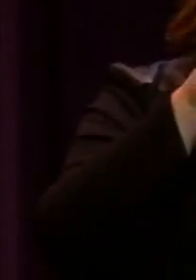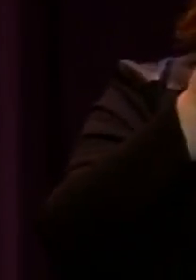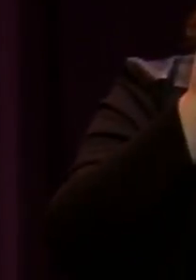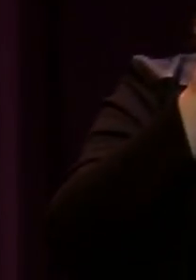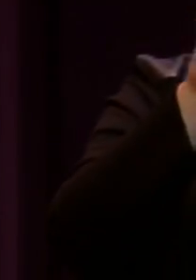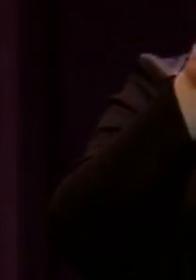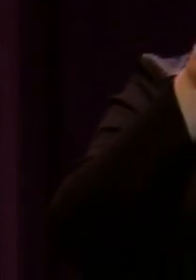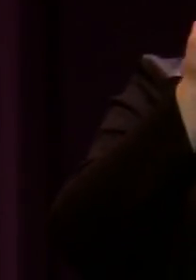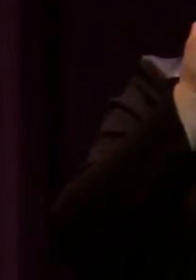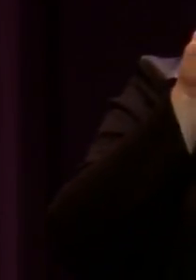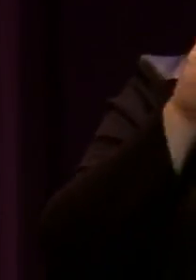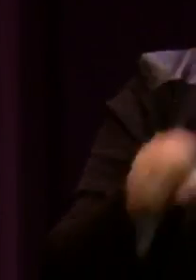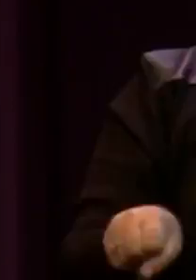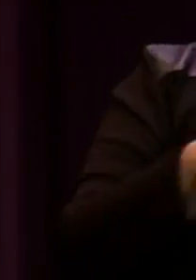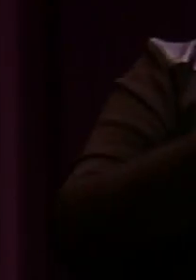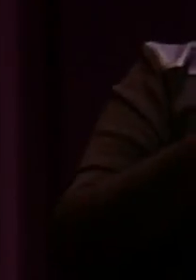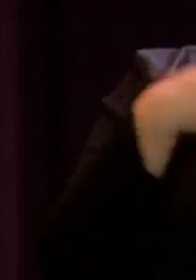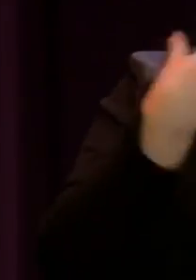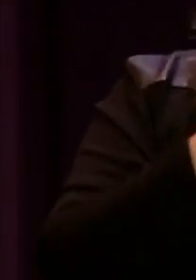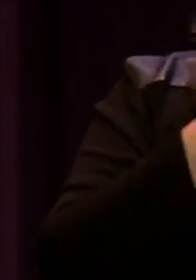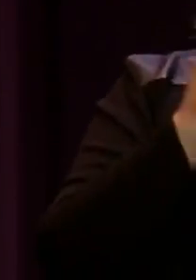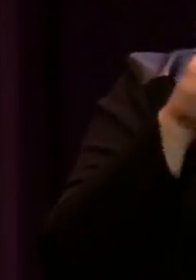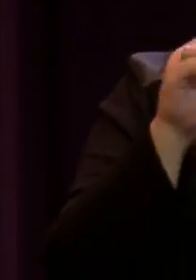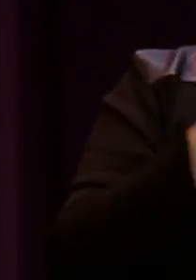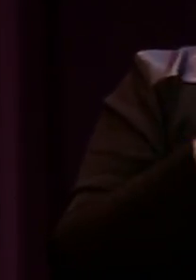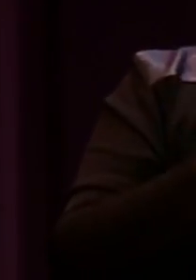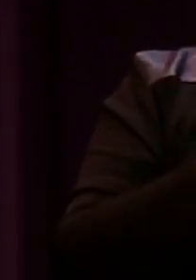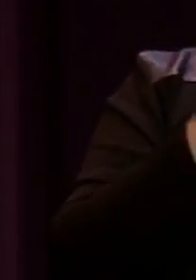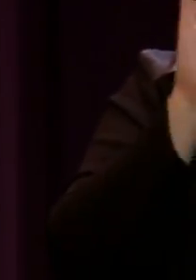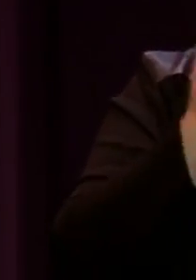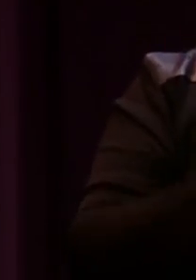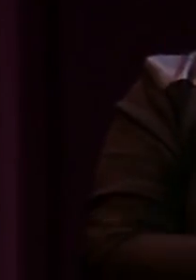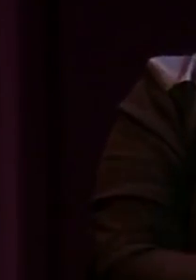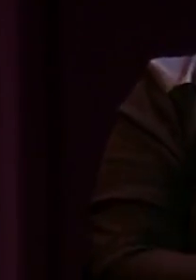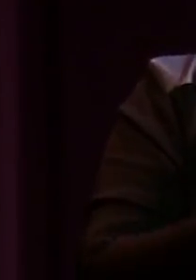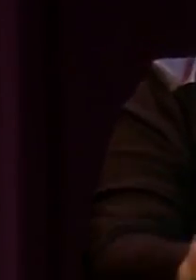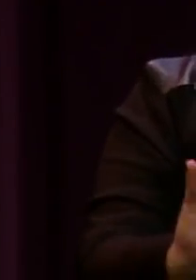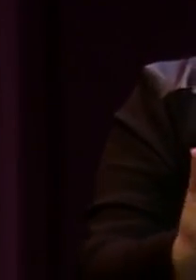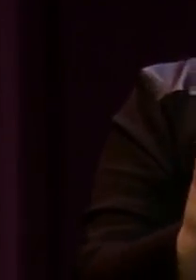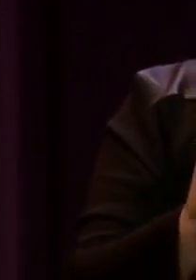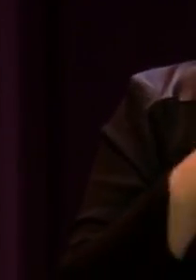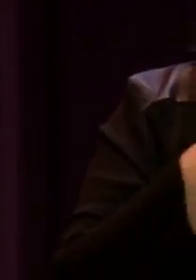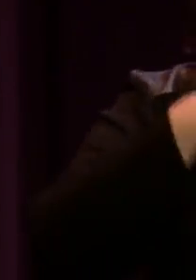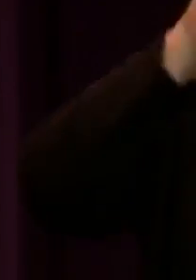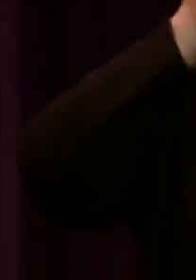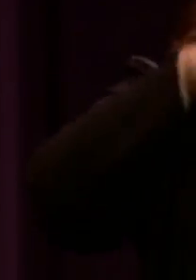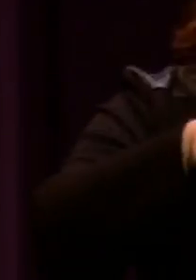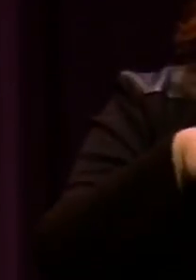WE HAVE MORE TO DO ON THAT FRONT AND I KNOW WITH THE SUPPORT OF